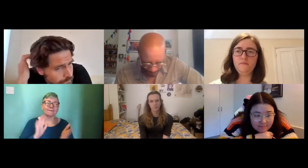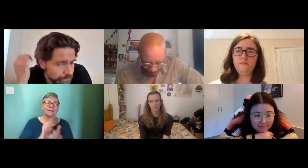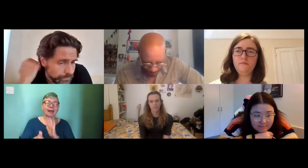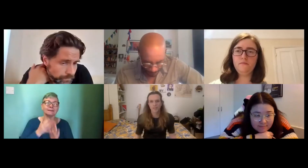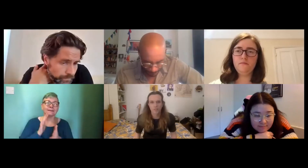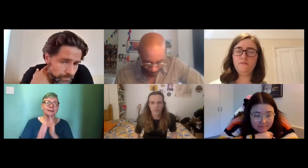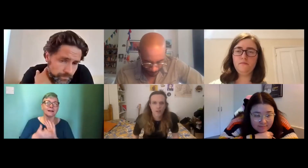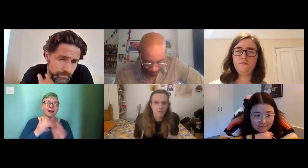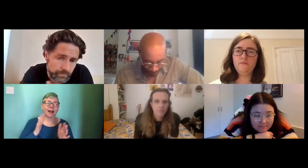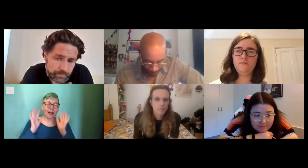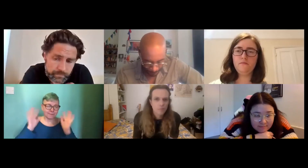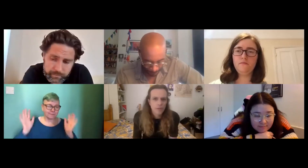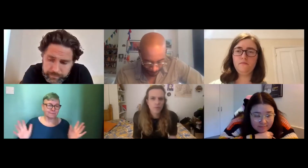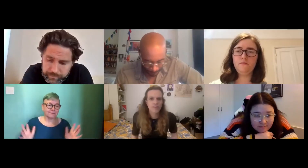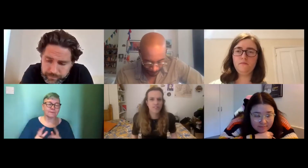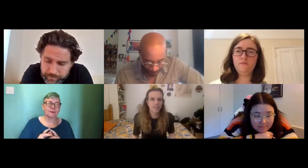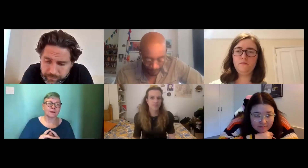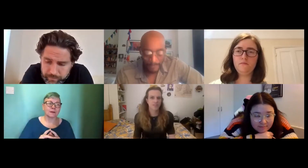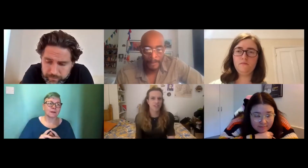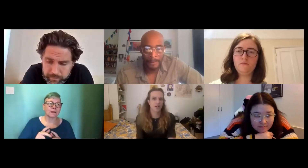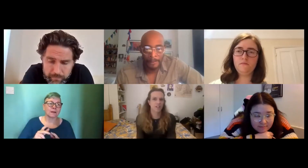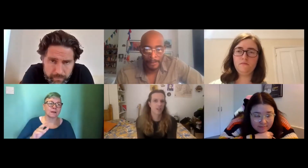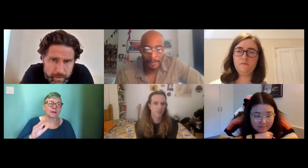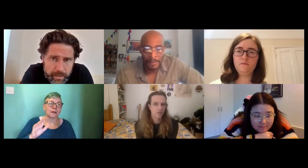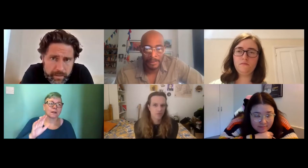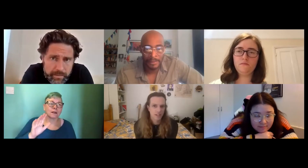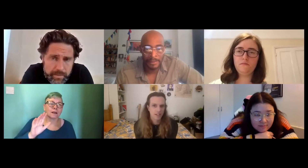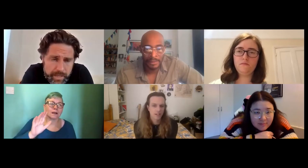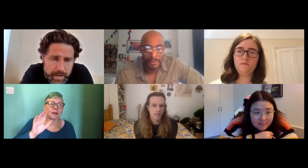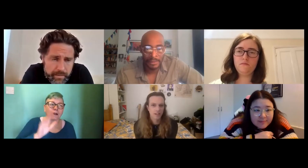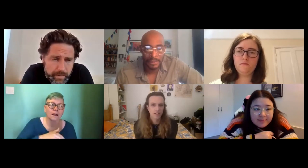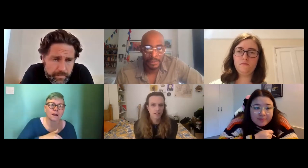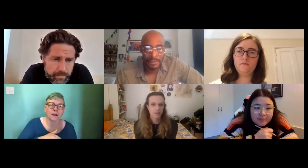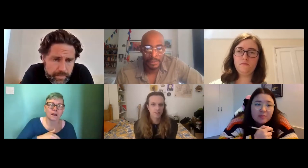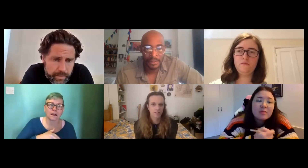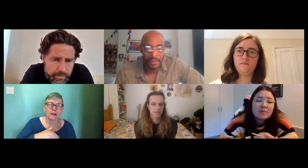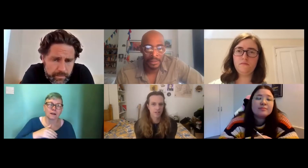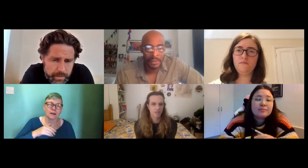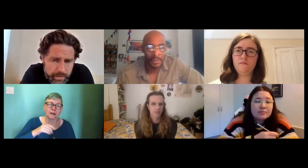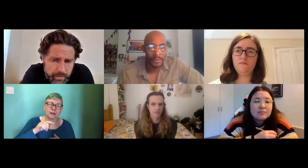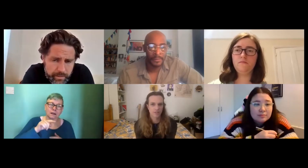Erm, Melvin - thanks for sharing that. Thanks for sharing that, Melvin, yeah. That was good.